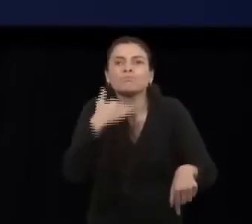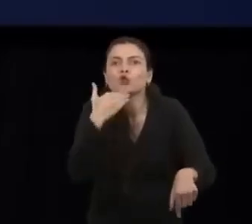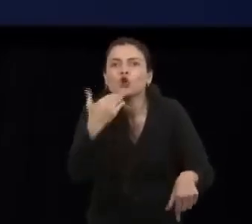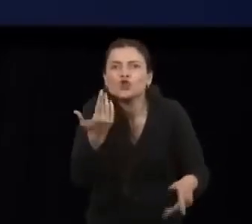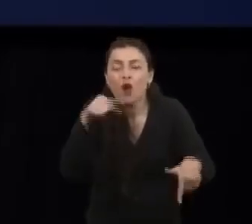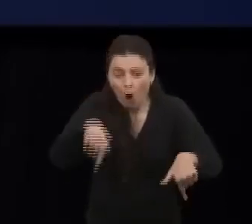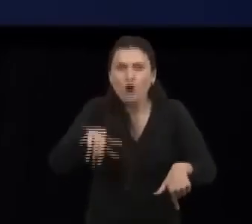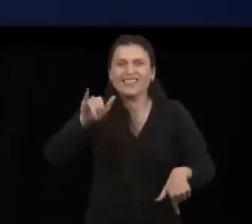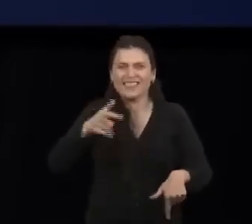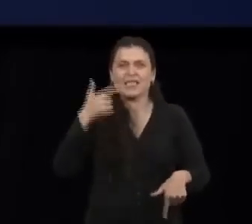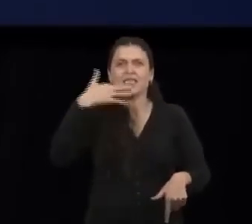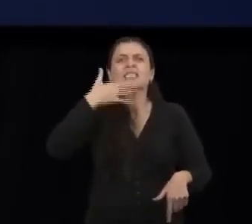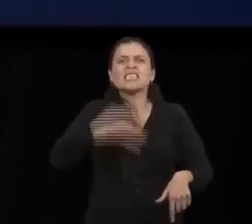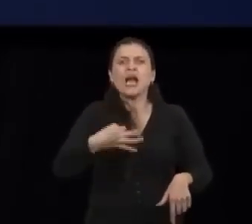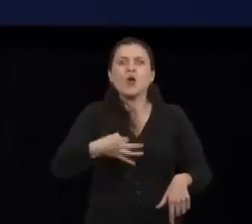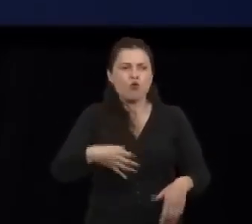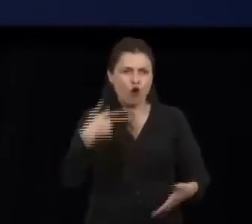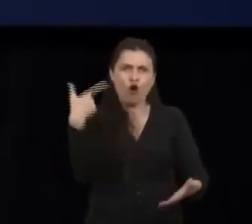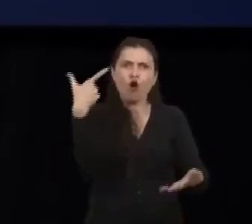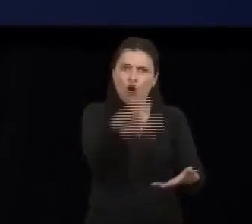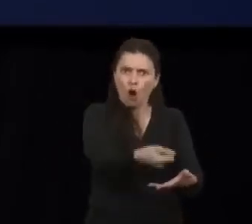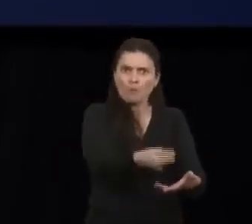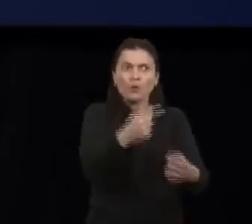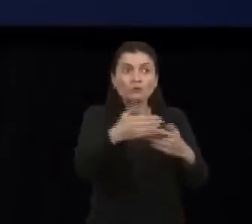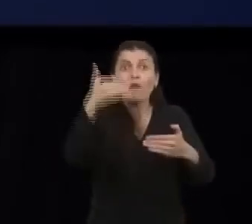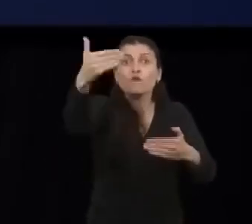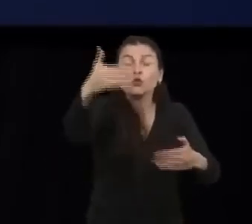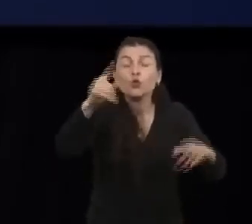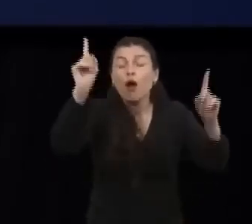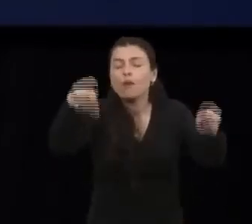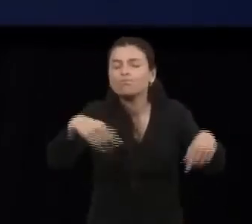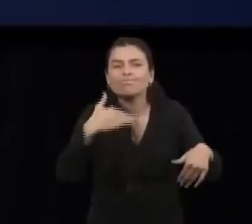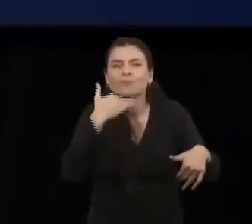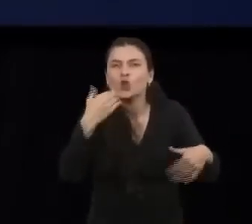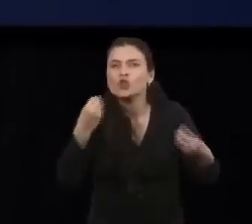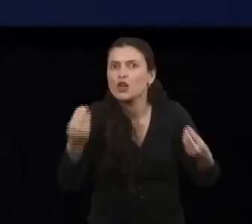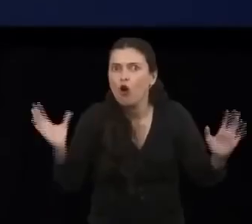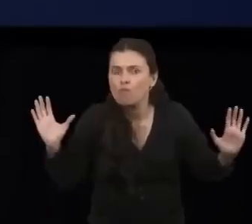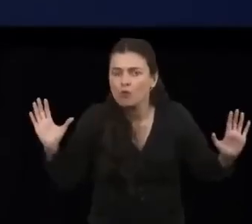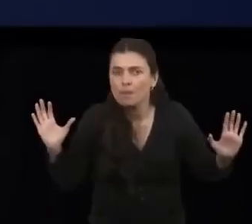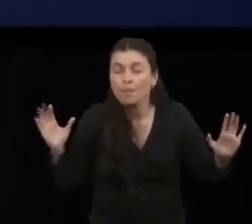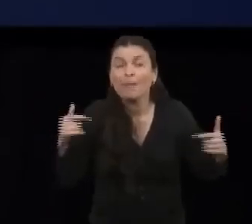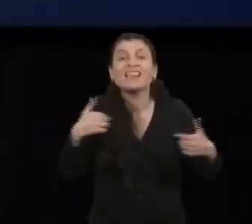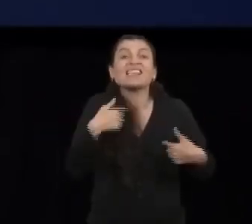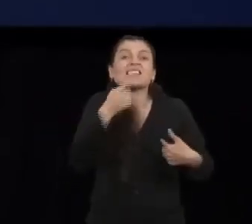you do not know what is going to happen. Consequently, if you are given to choose,